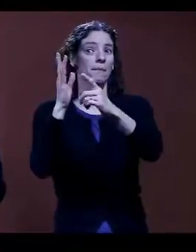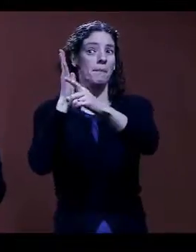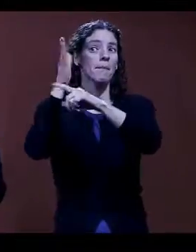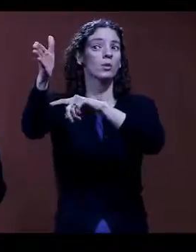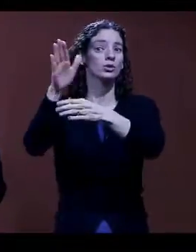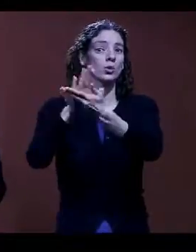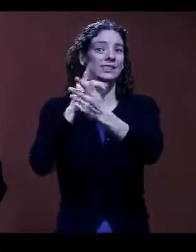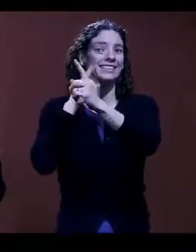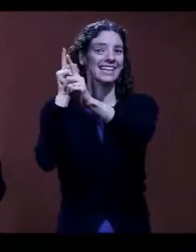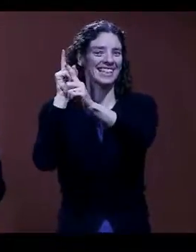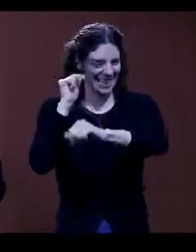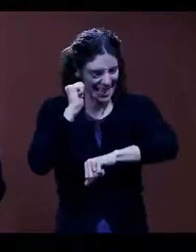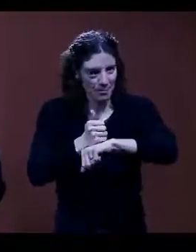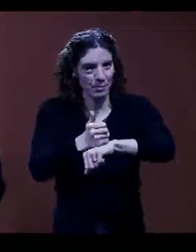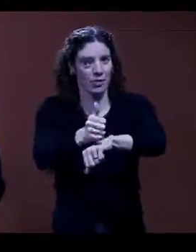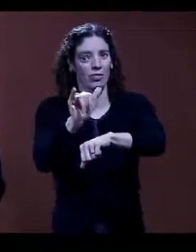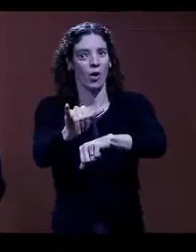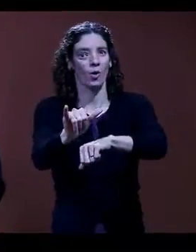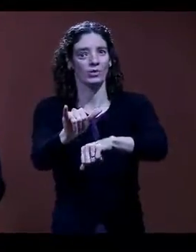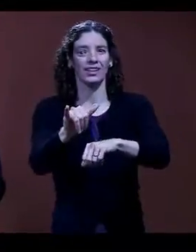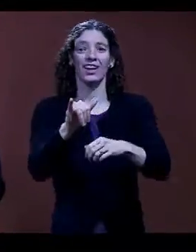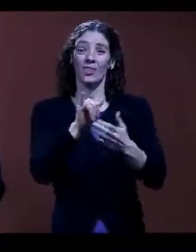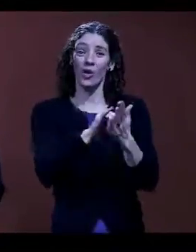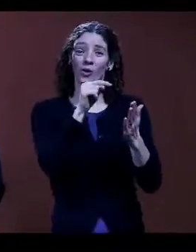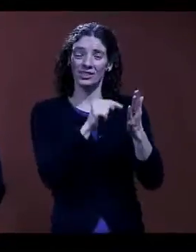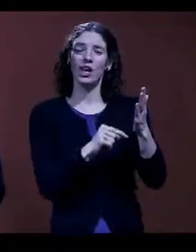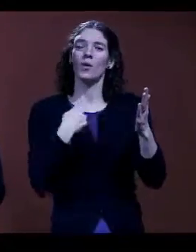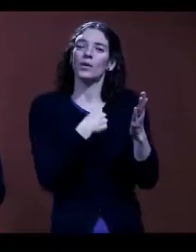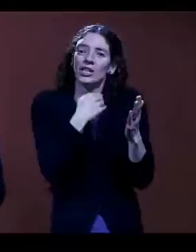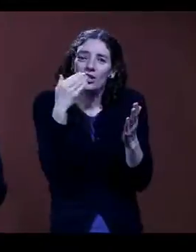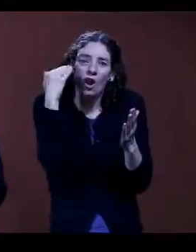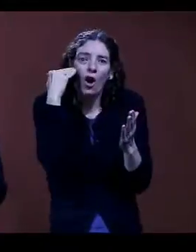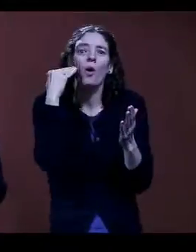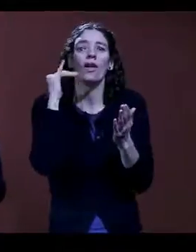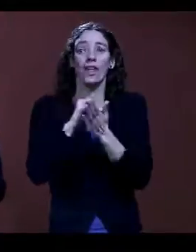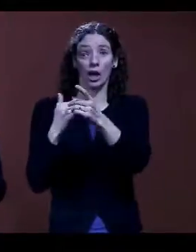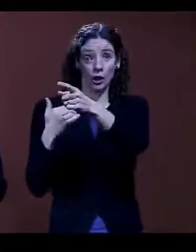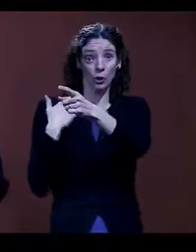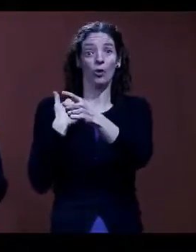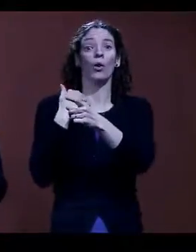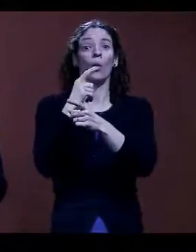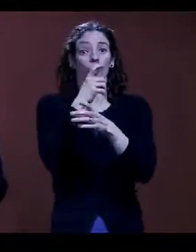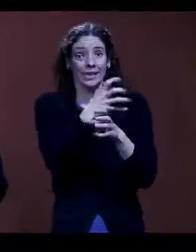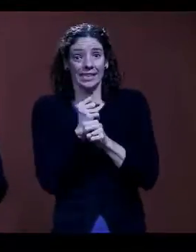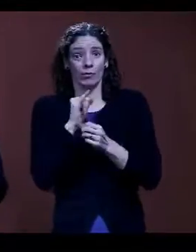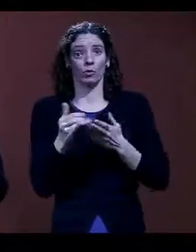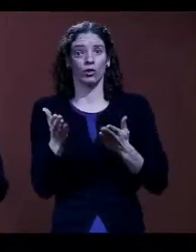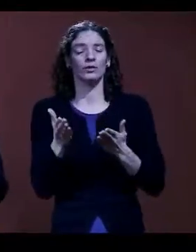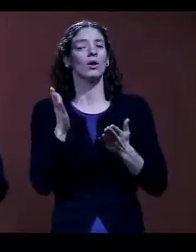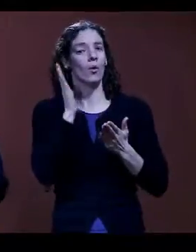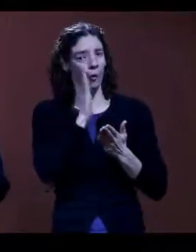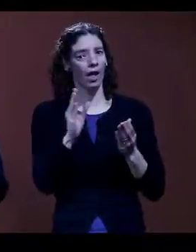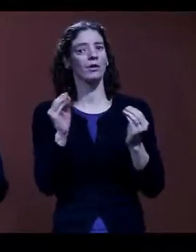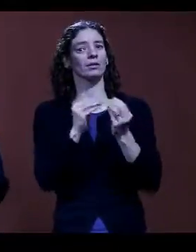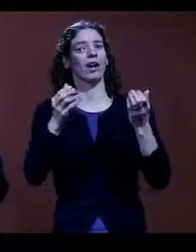that we know have evidence to support that youth participating in them are more likely to achieve success later in life;